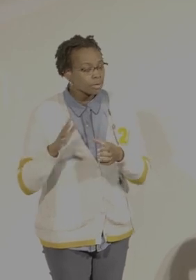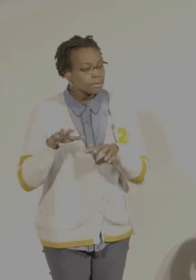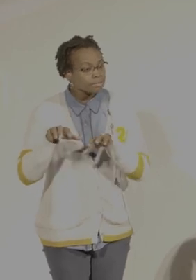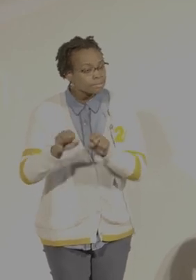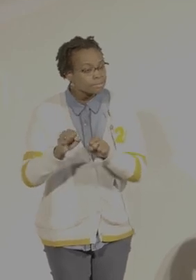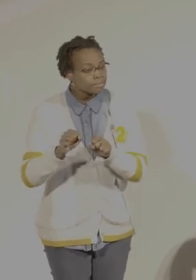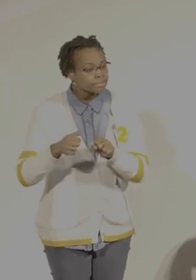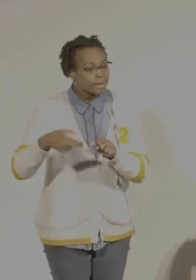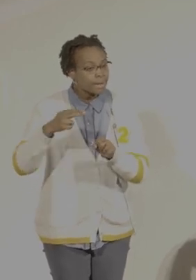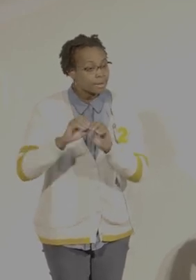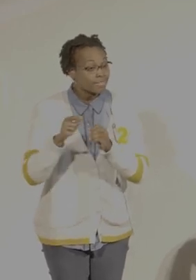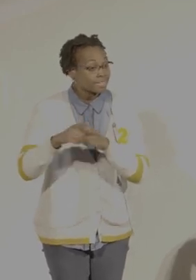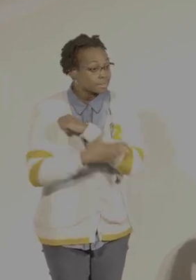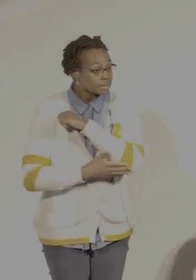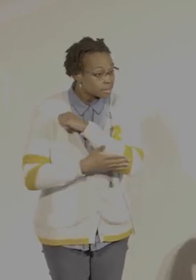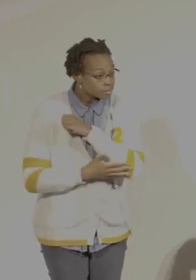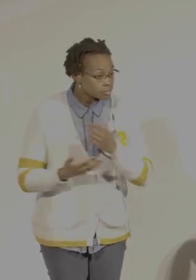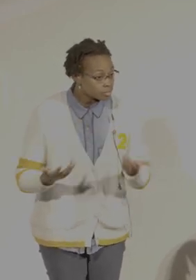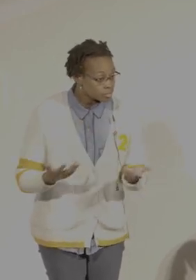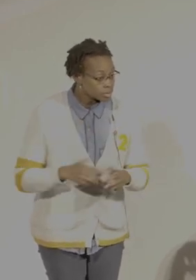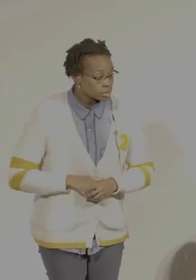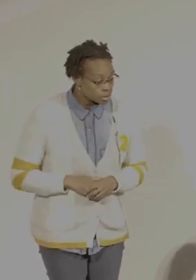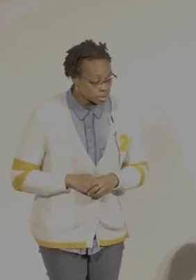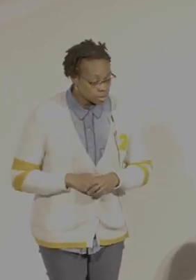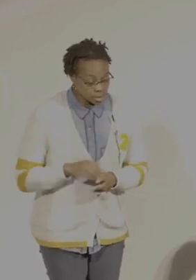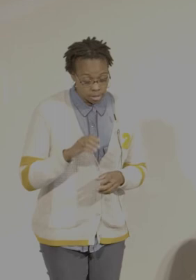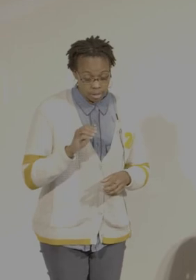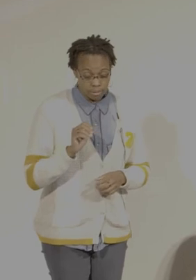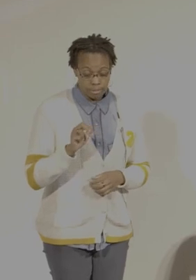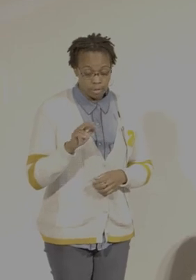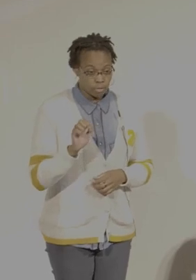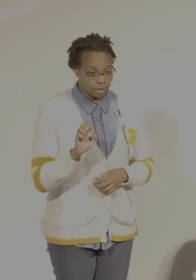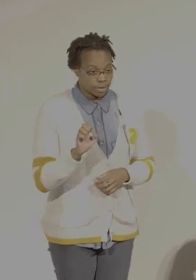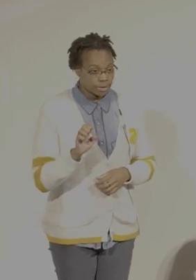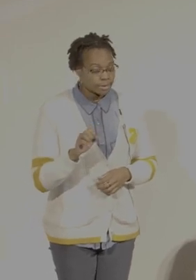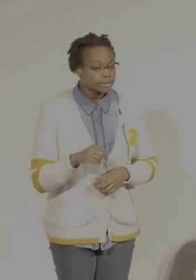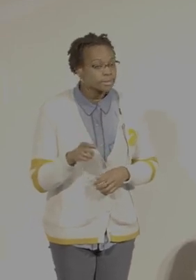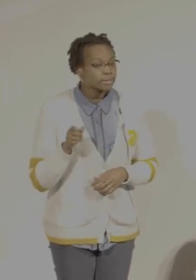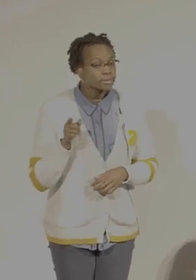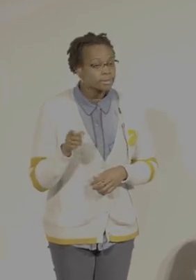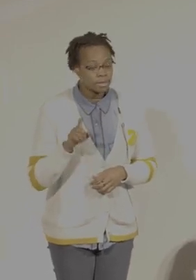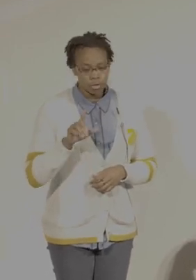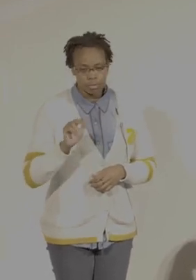the highest office in this country. And Marine Le Pen is pulling uncomfortably well